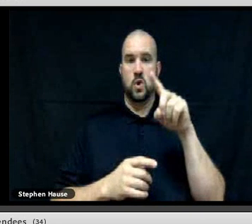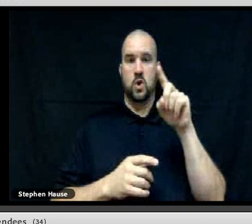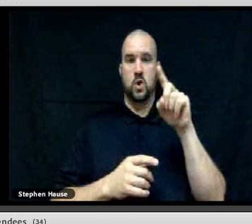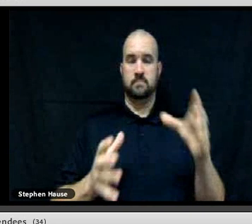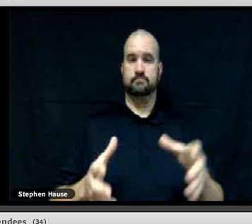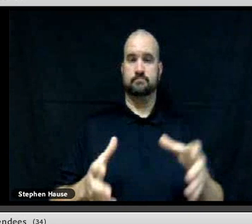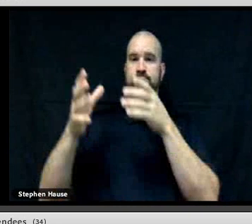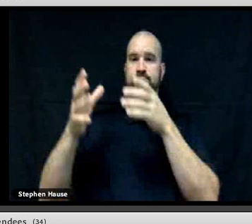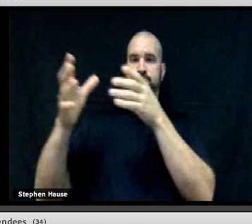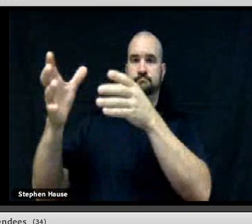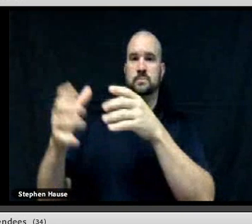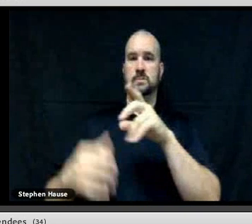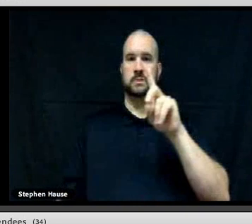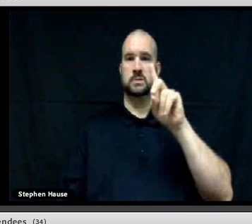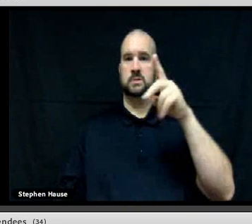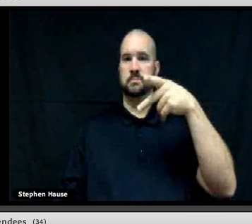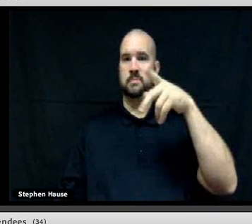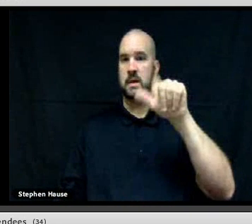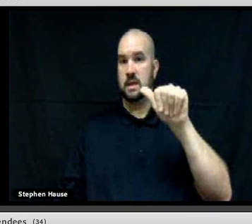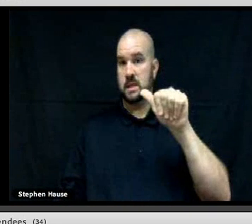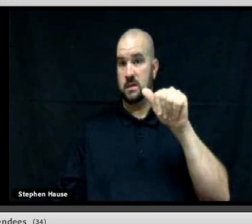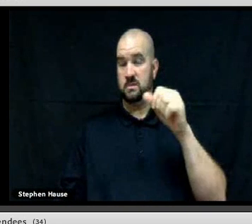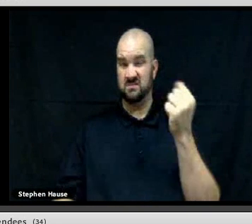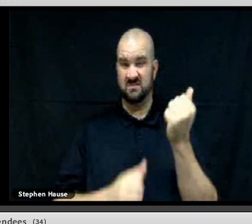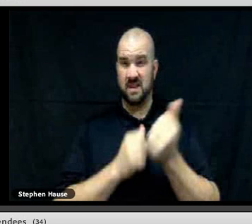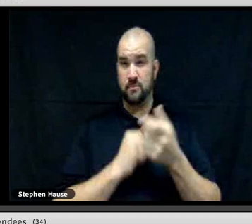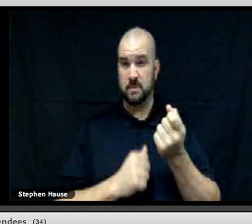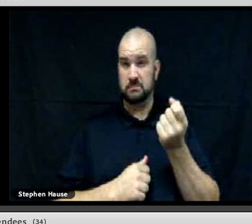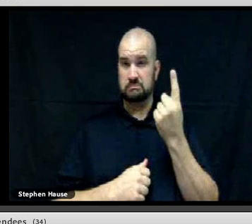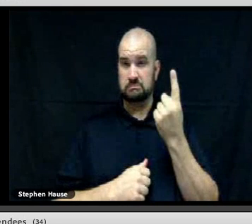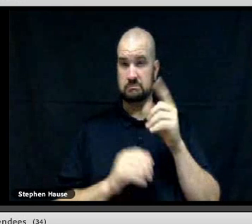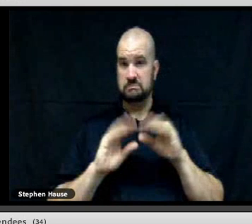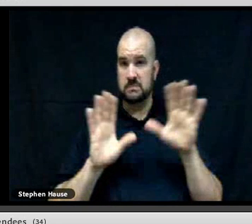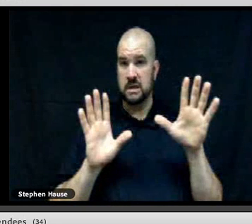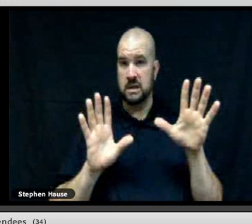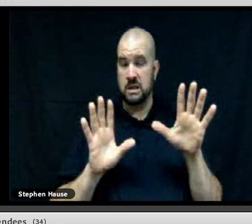Does all that make sense to everybody? Does anyone have questions about that structure?